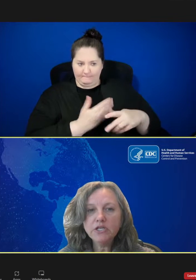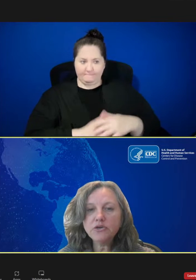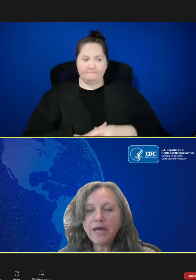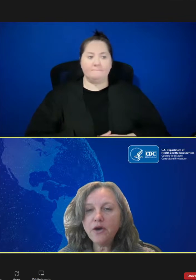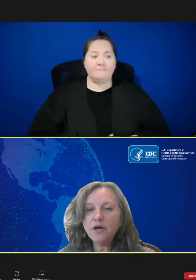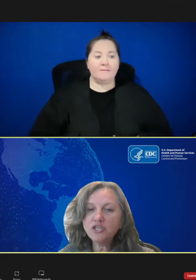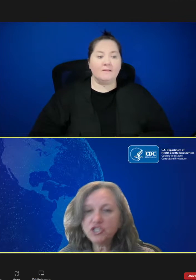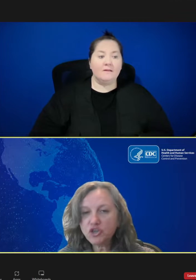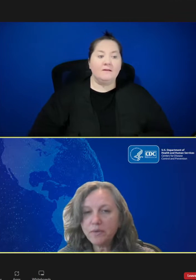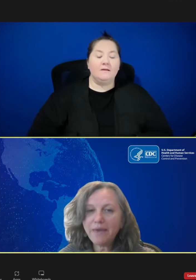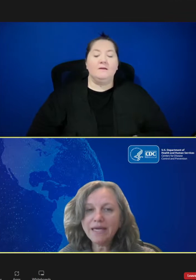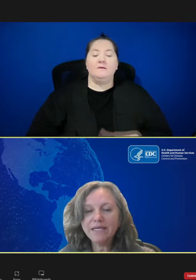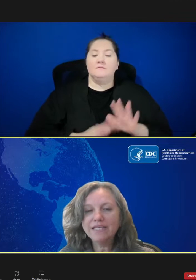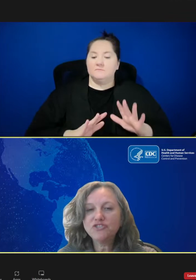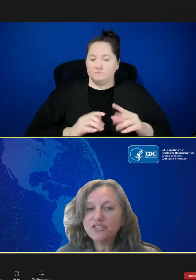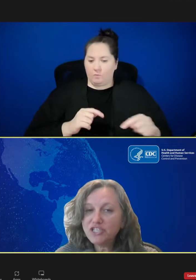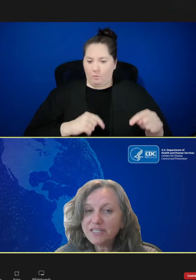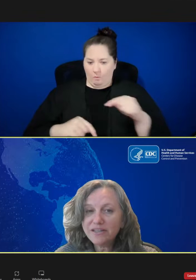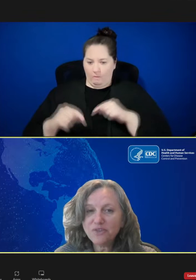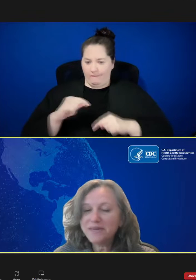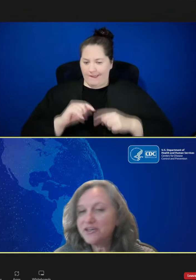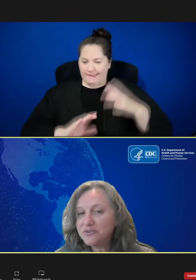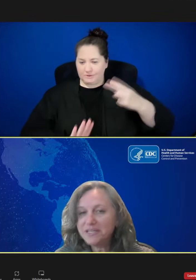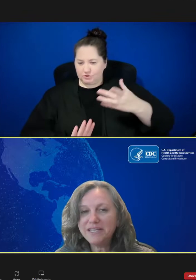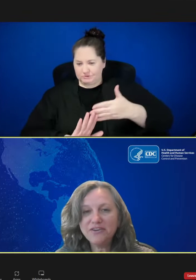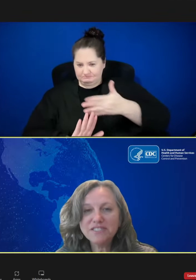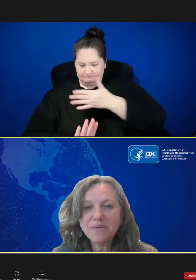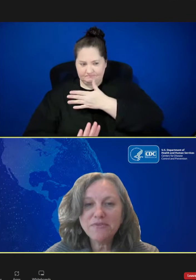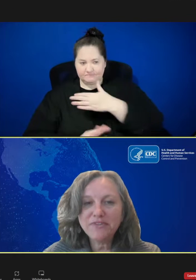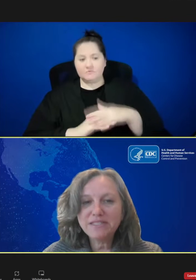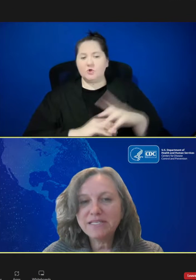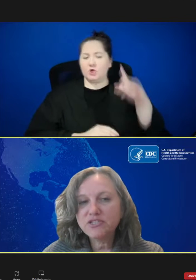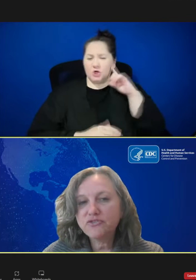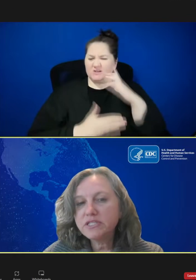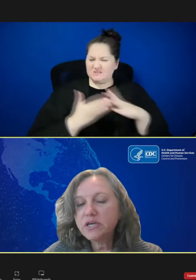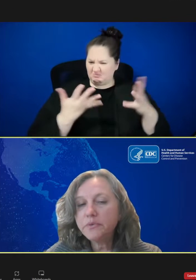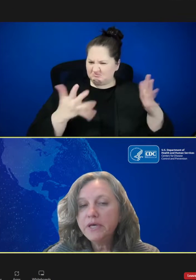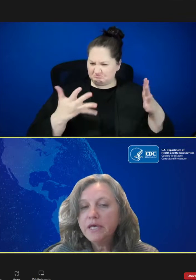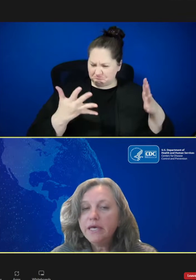So, now, just going back in history just a little bit, and you did hear some of this history. So,